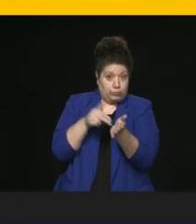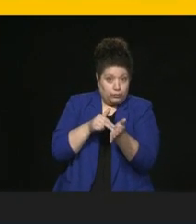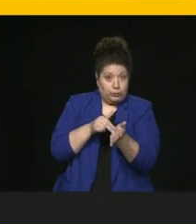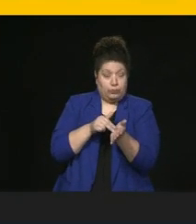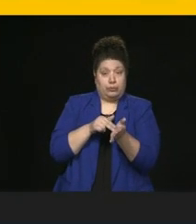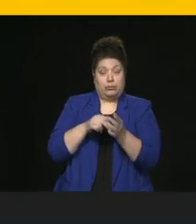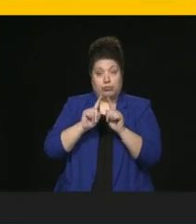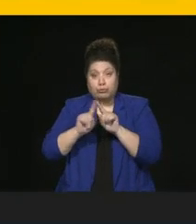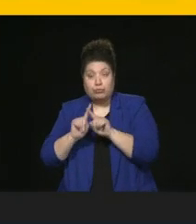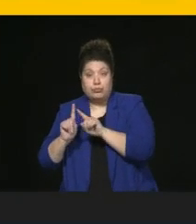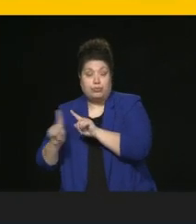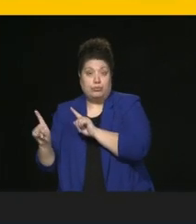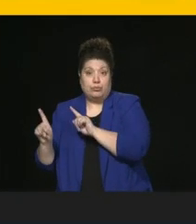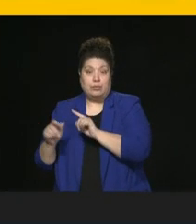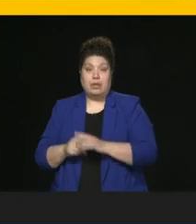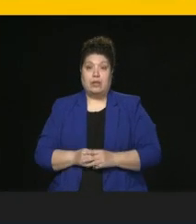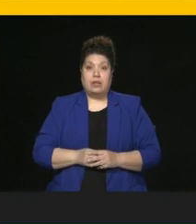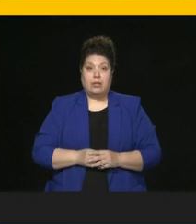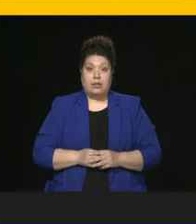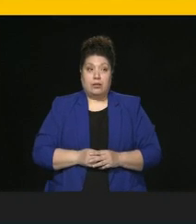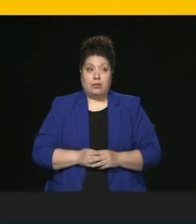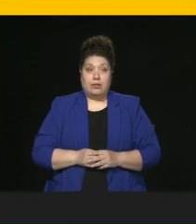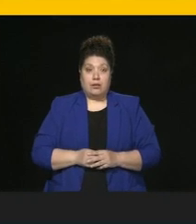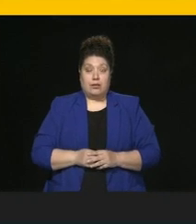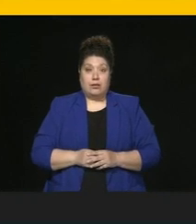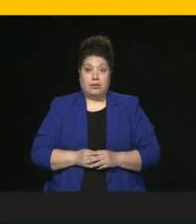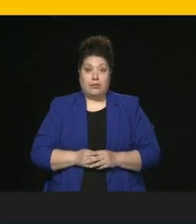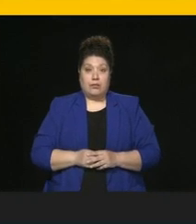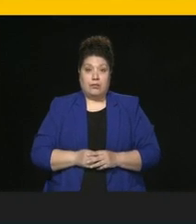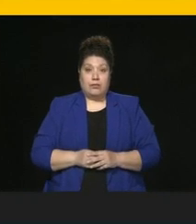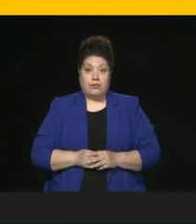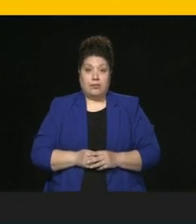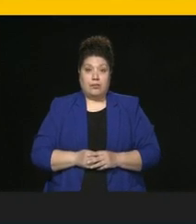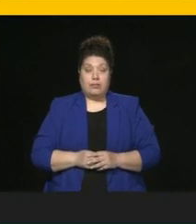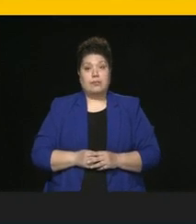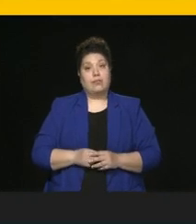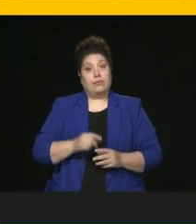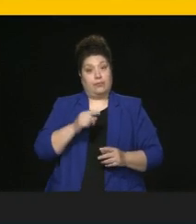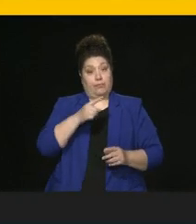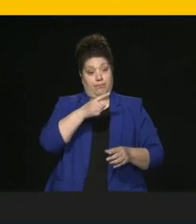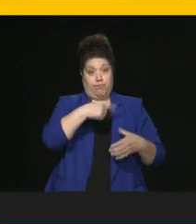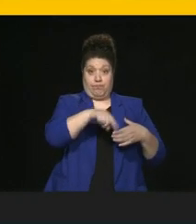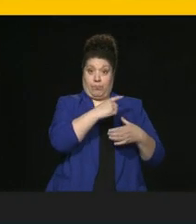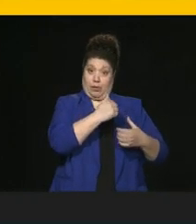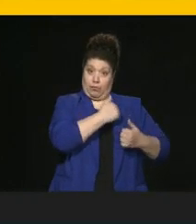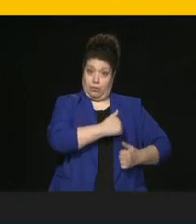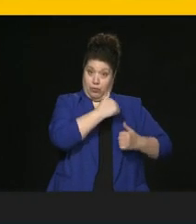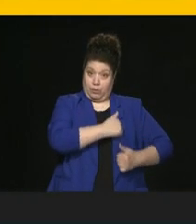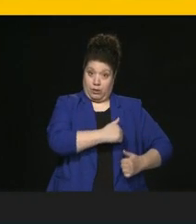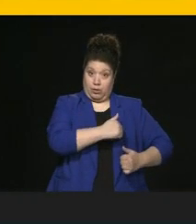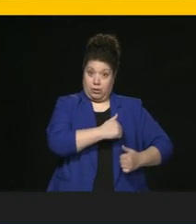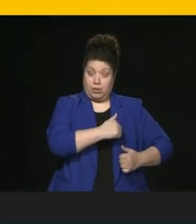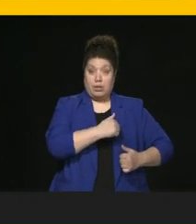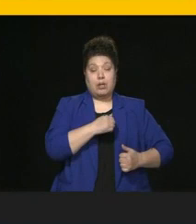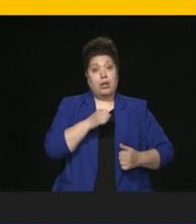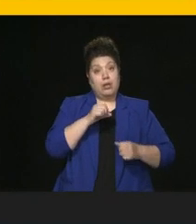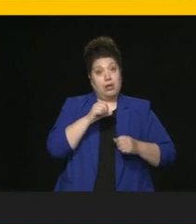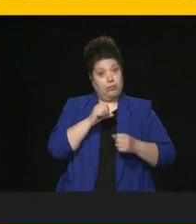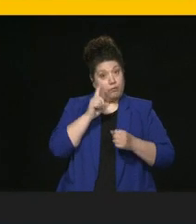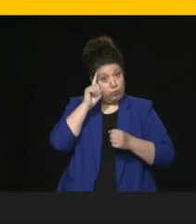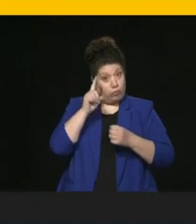NOW, AS FOR MEDICAL ASSISTANCE,